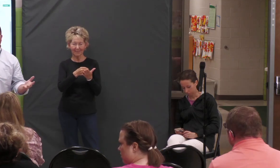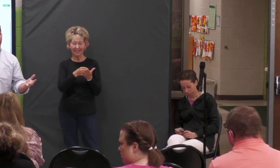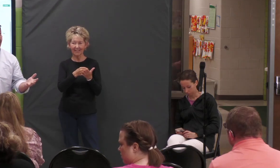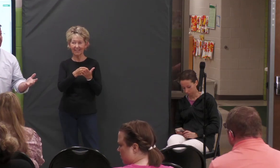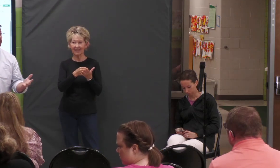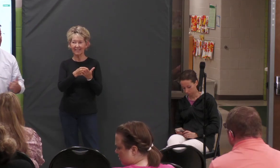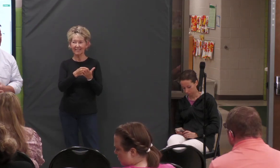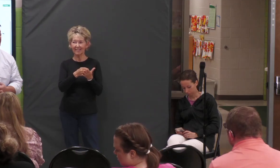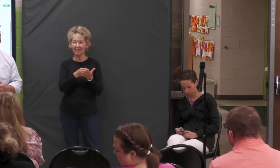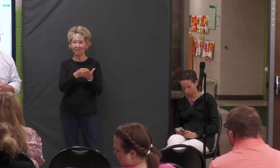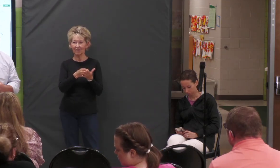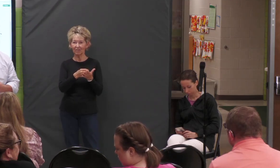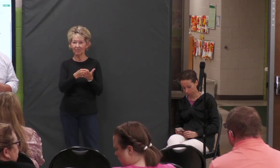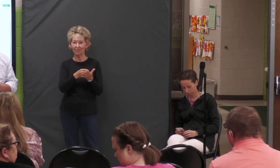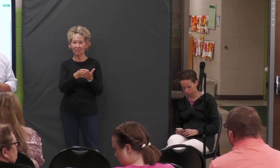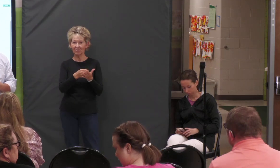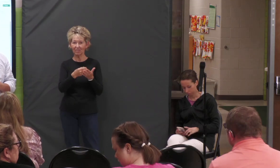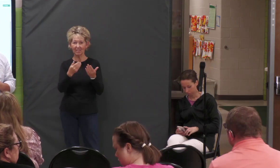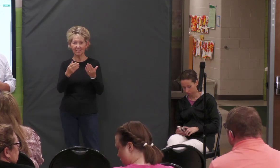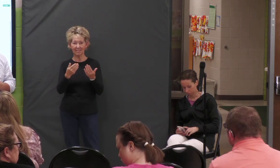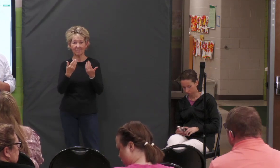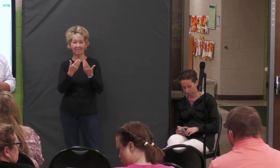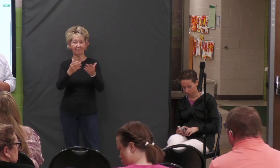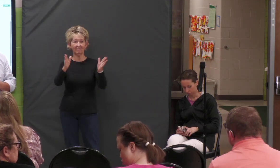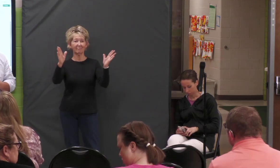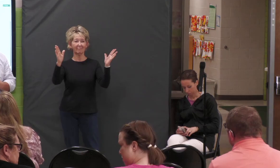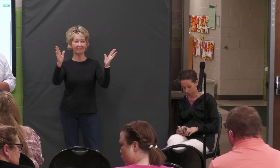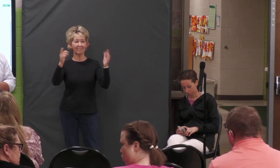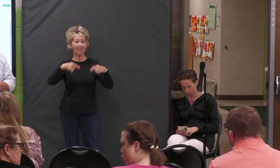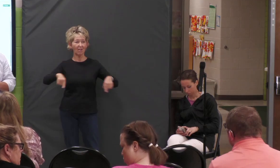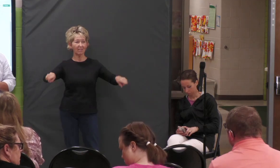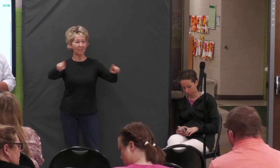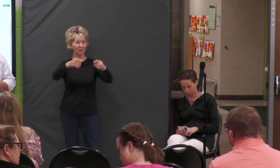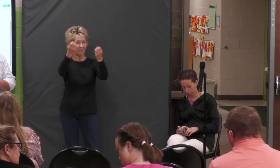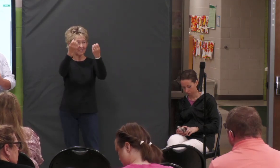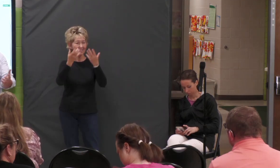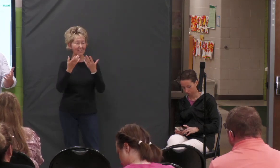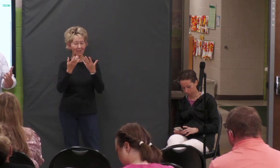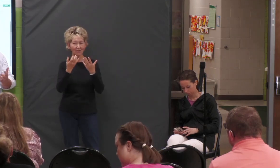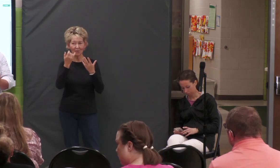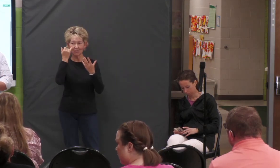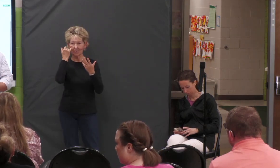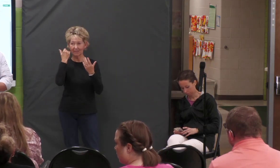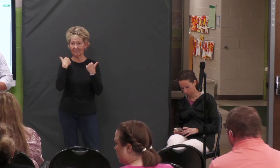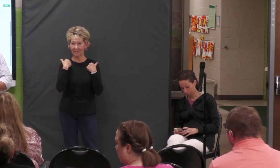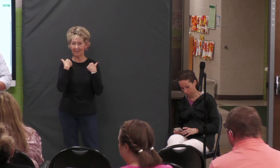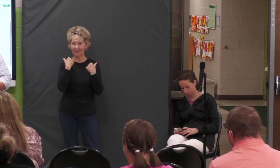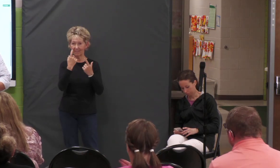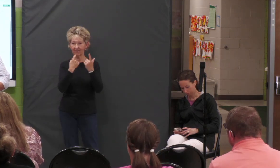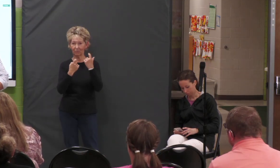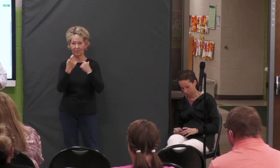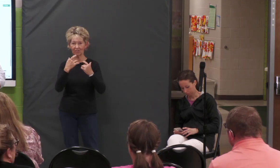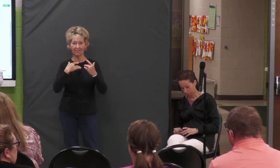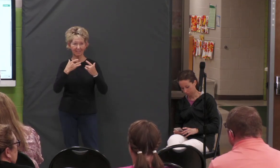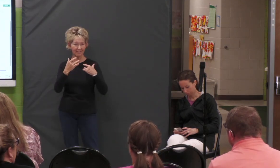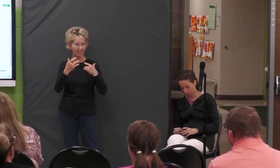open up to to all you guys to uh let us know if you have any question concerns about it